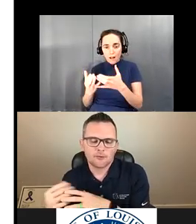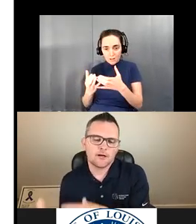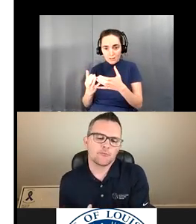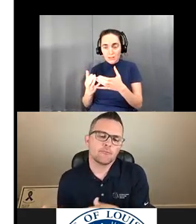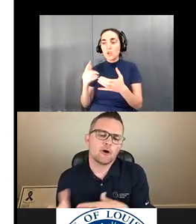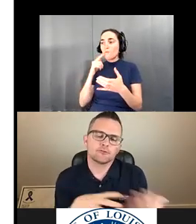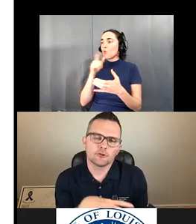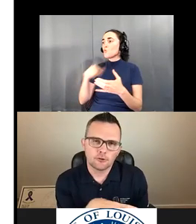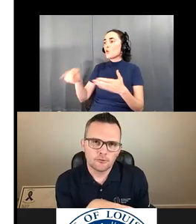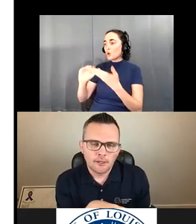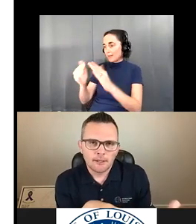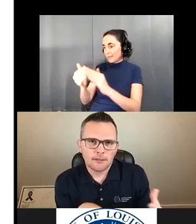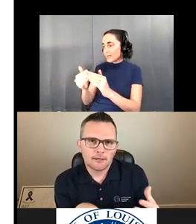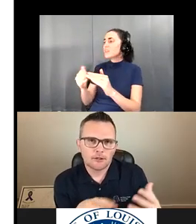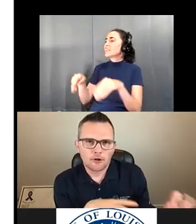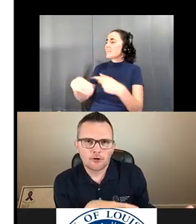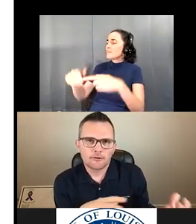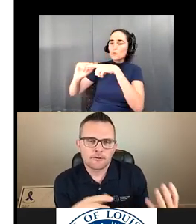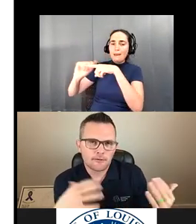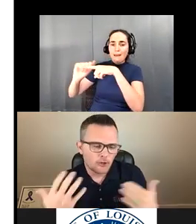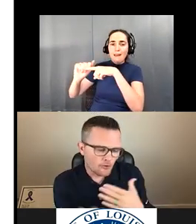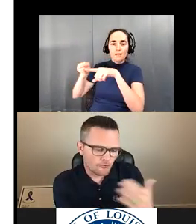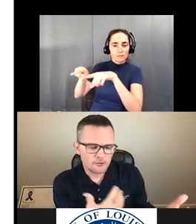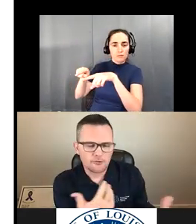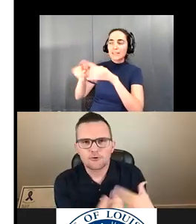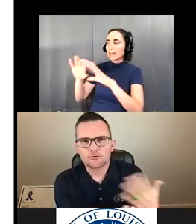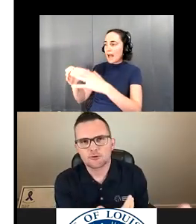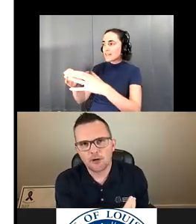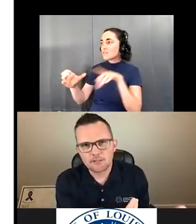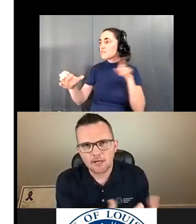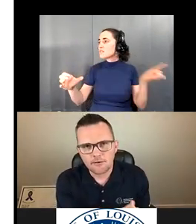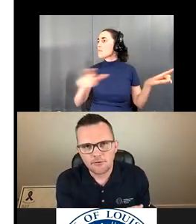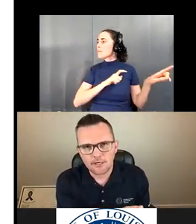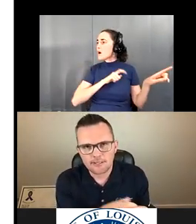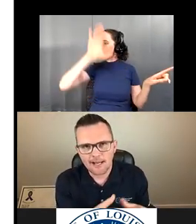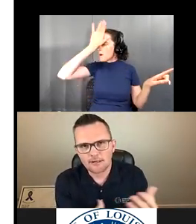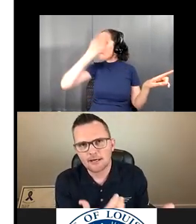that would help them also learn the law enforcement first response side of things and how to kind